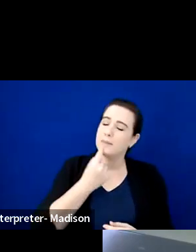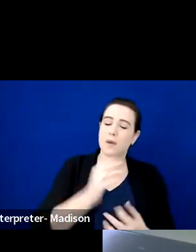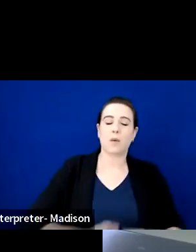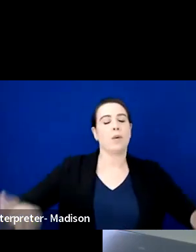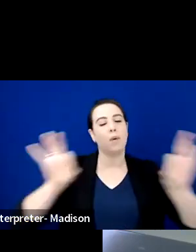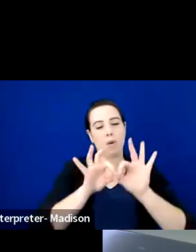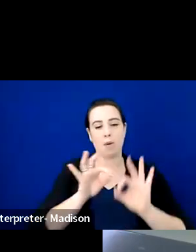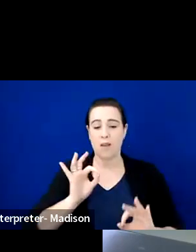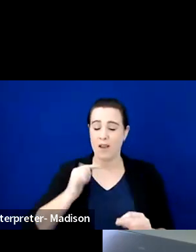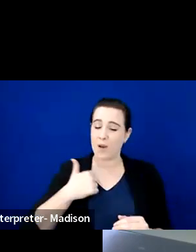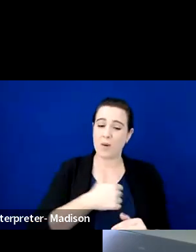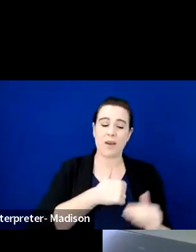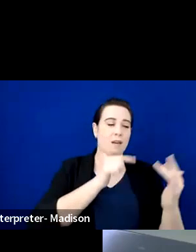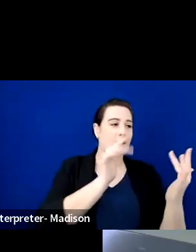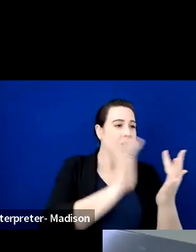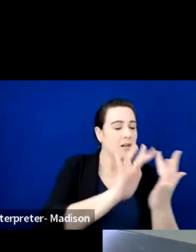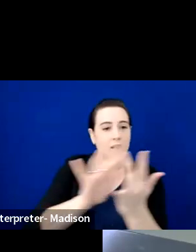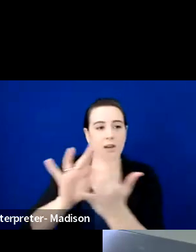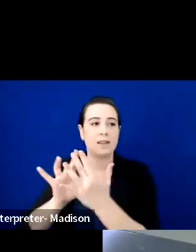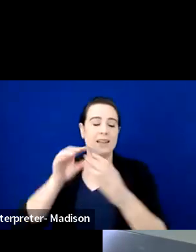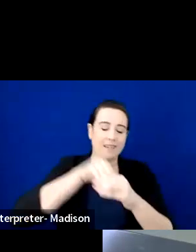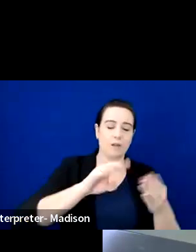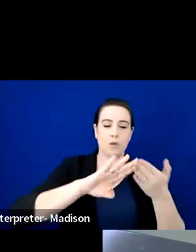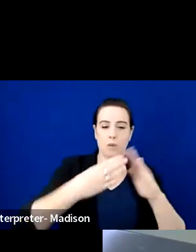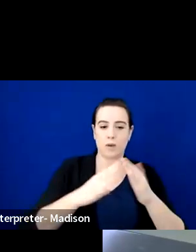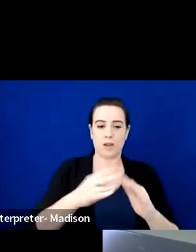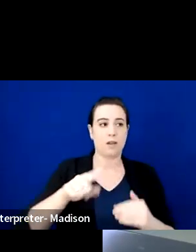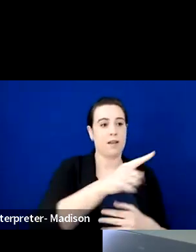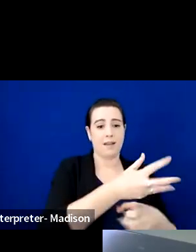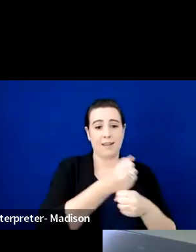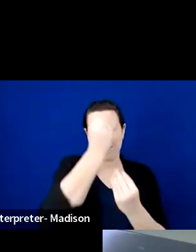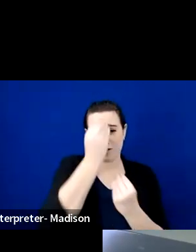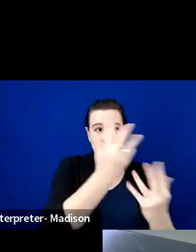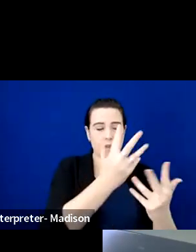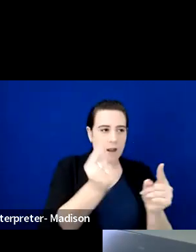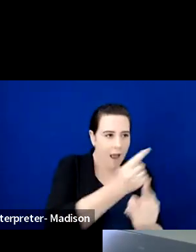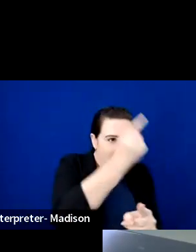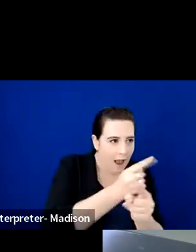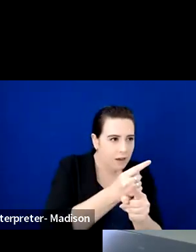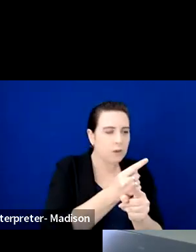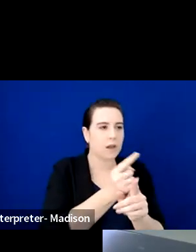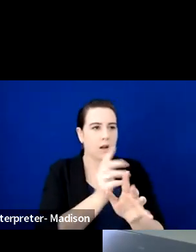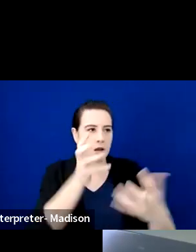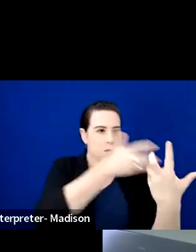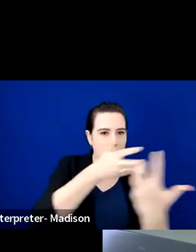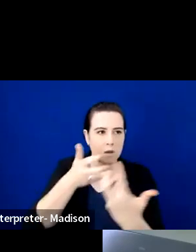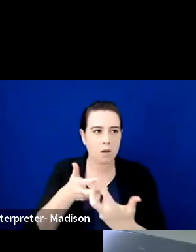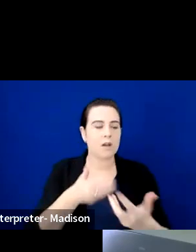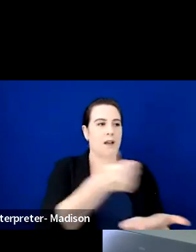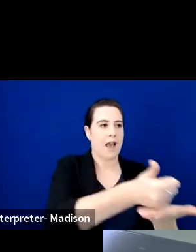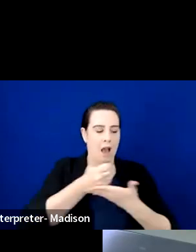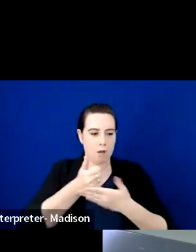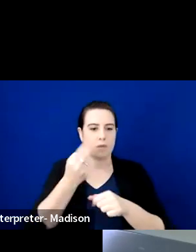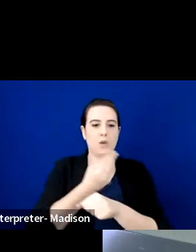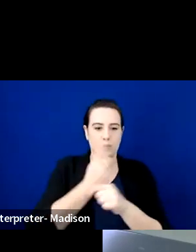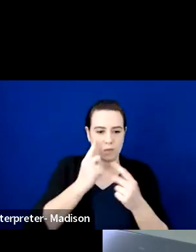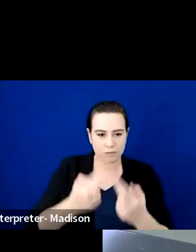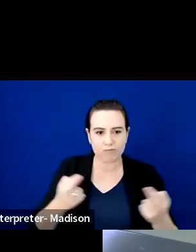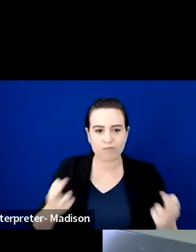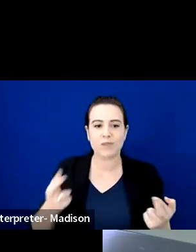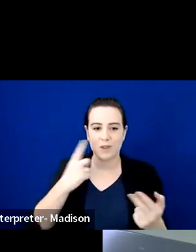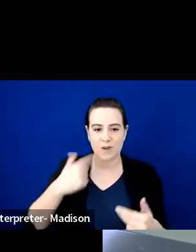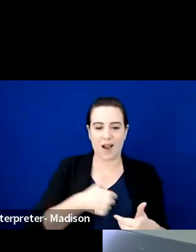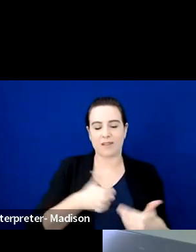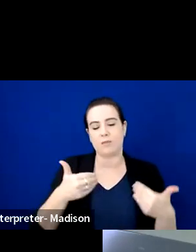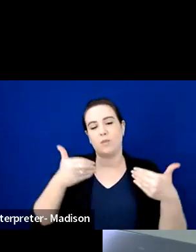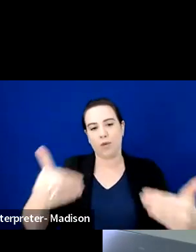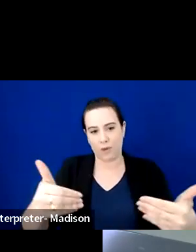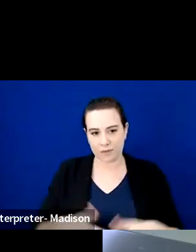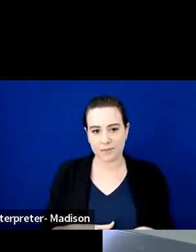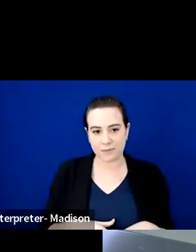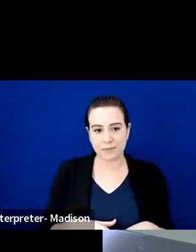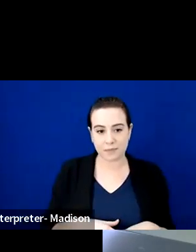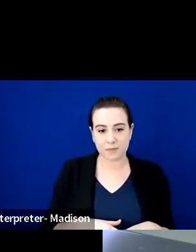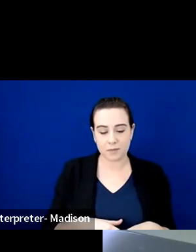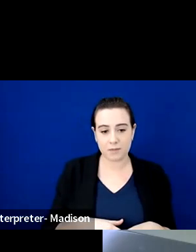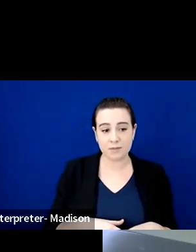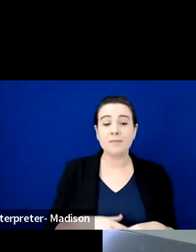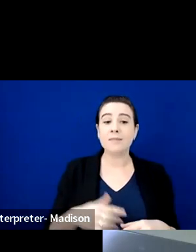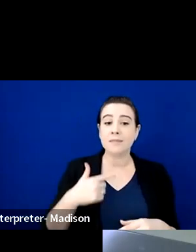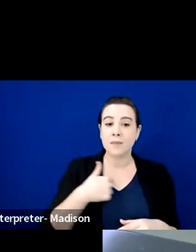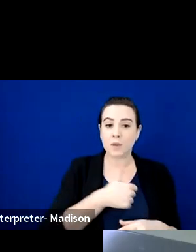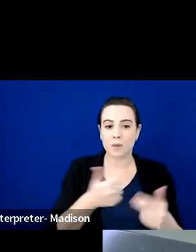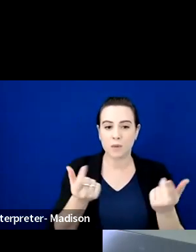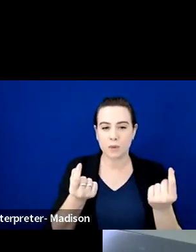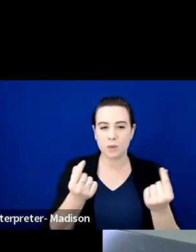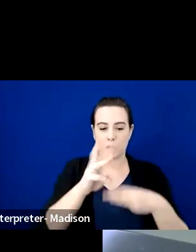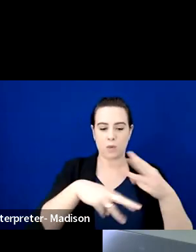We owe a debt of greats gratitude to those independent living centres and SILCs.